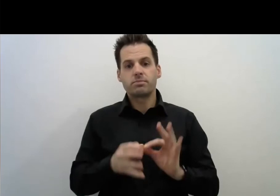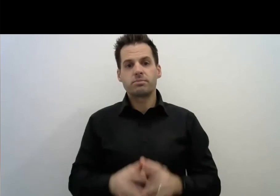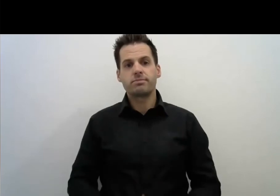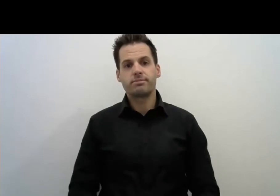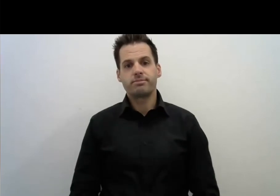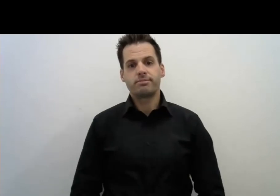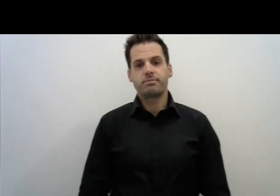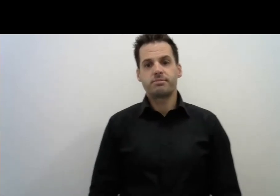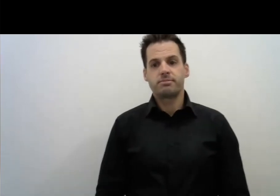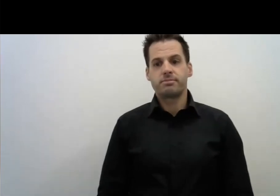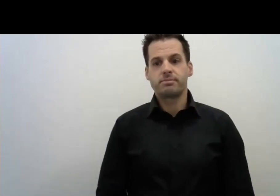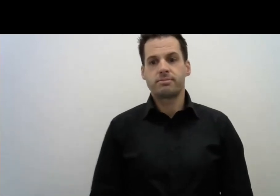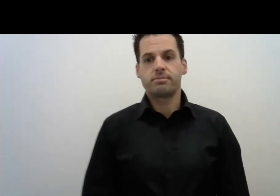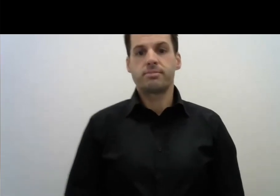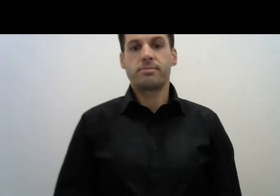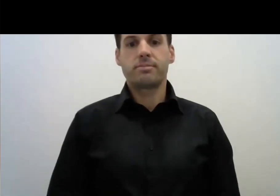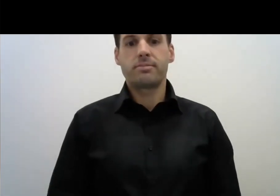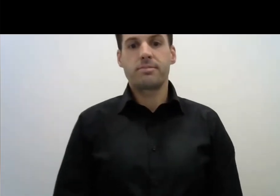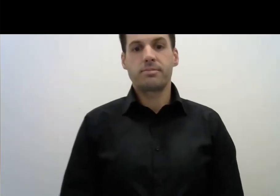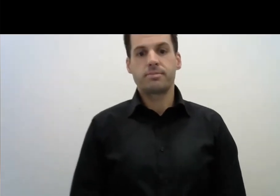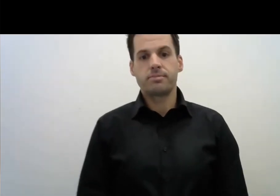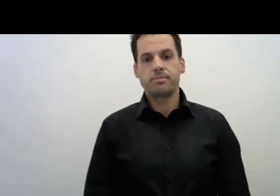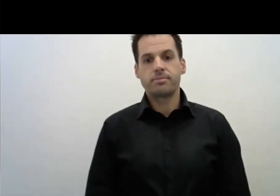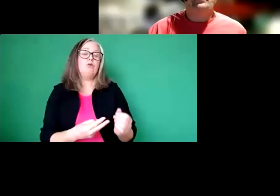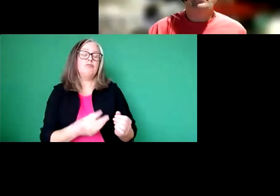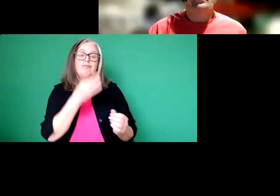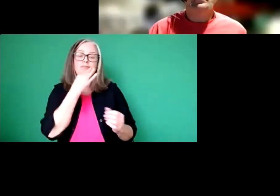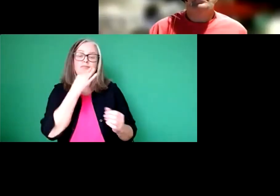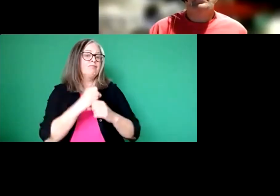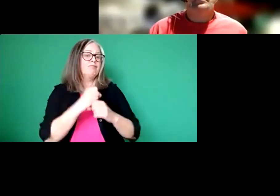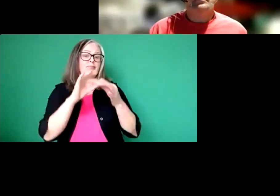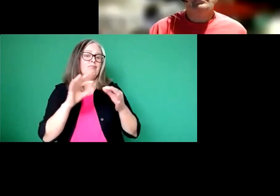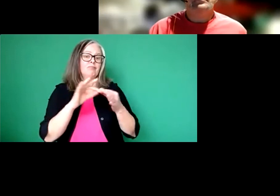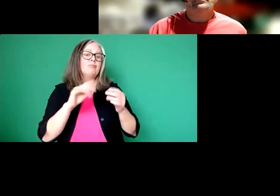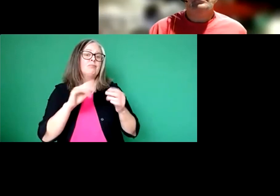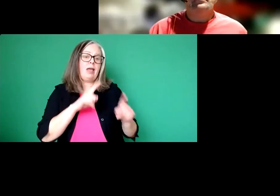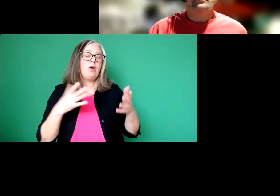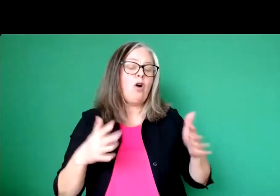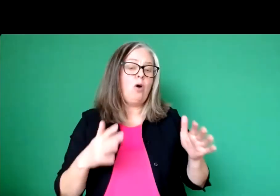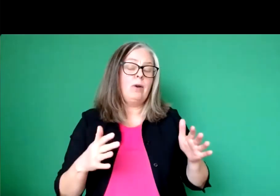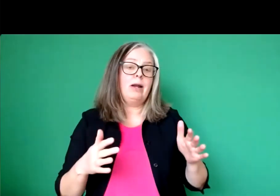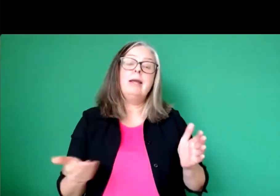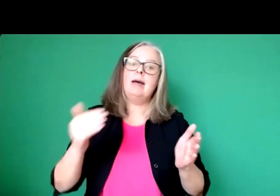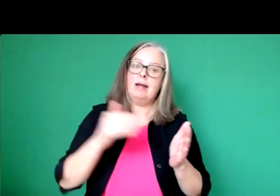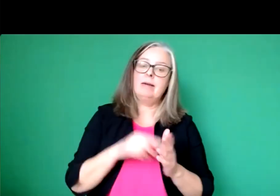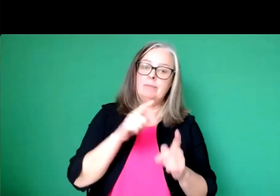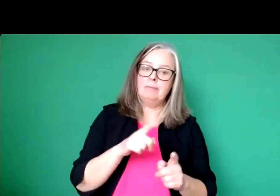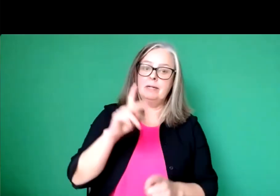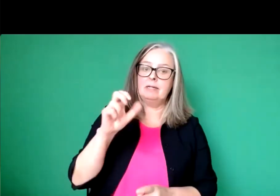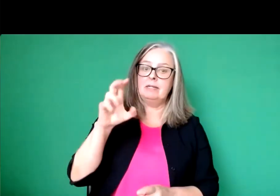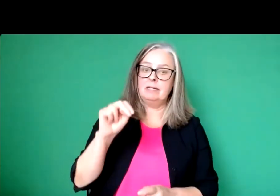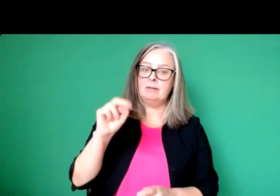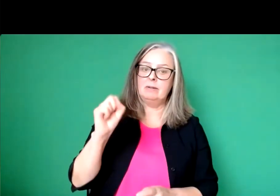both summed it up quite succinctly i i would just harken back to karen sharma's presentation and